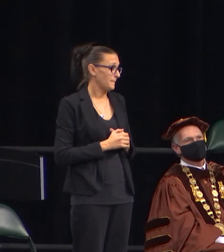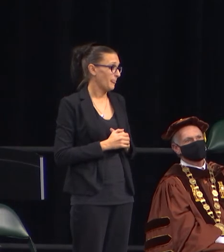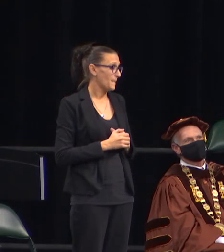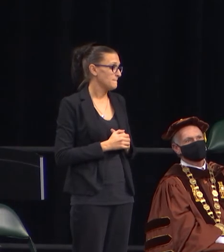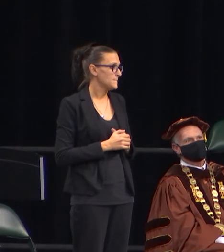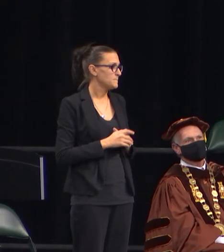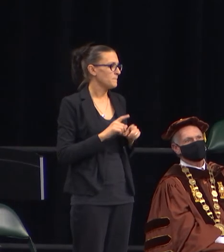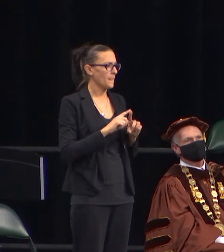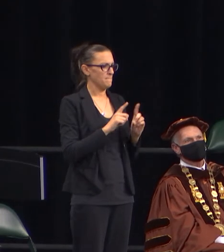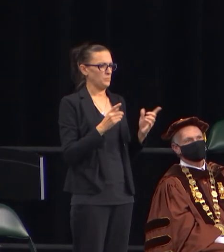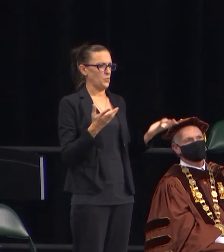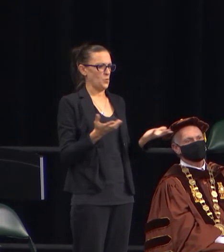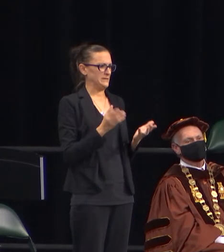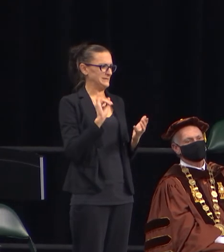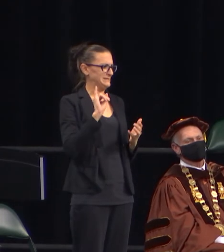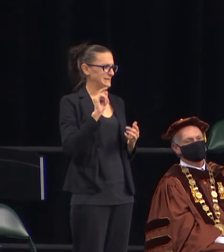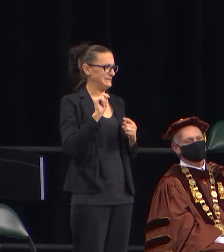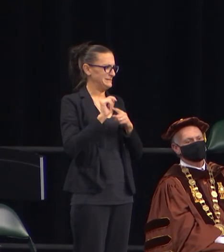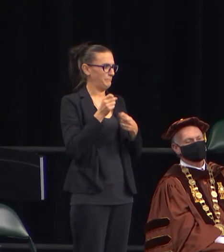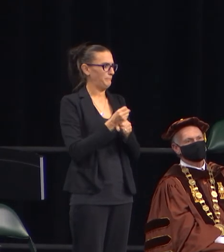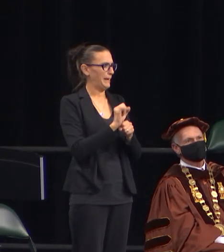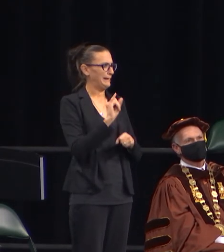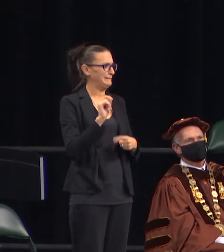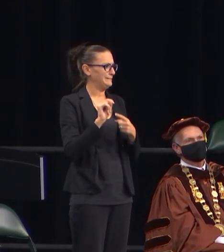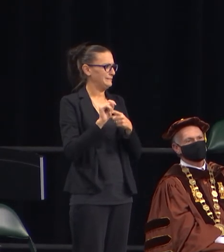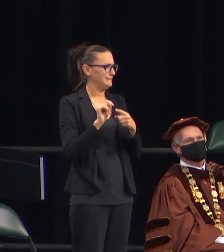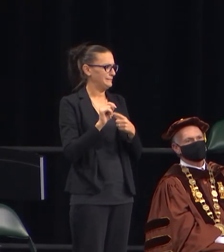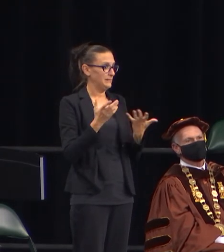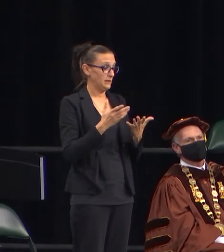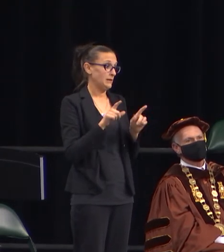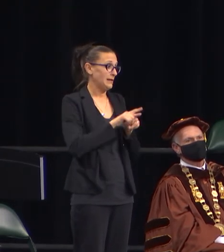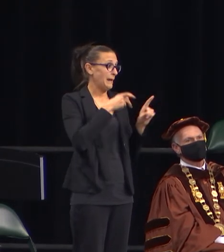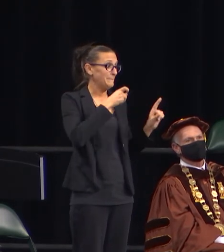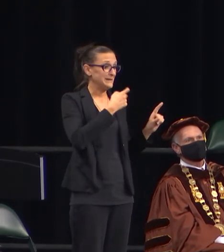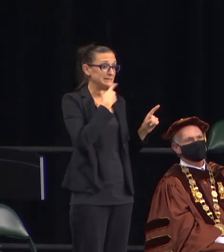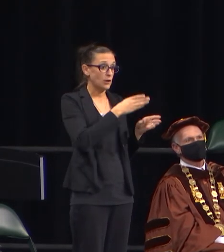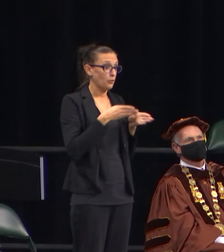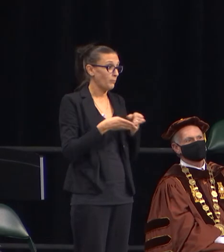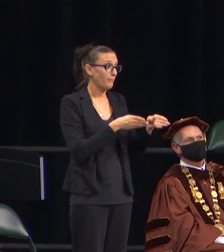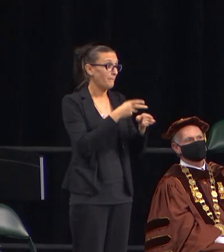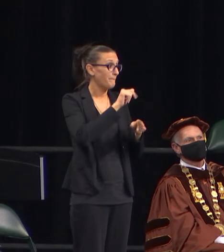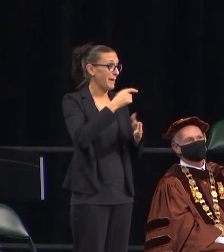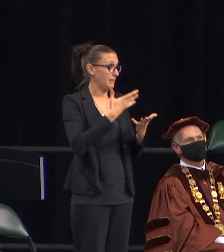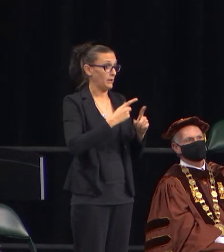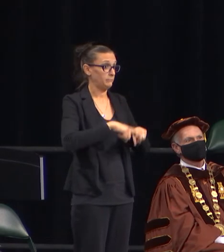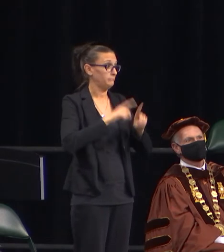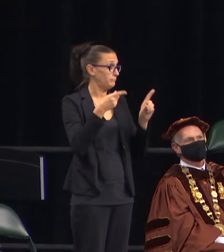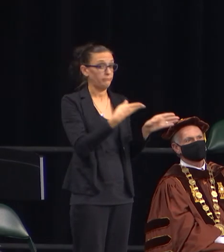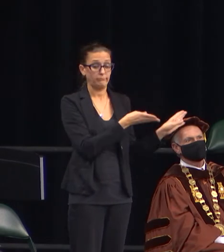But what is this 'it?' As Pete said, your path might take you in many unexpected directions,